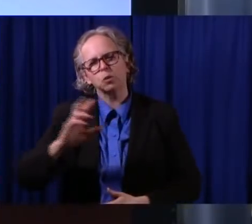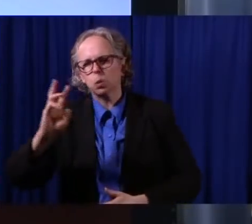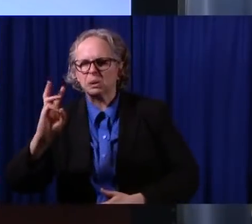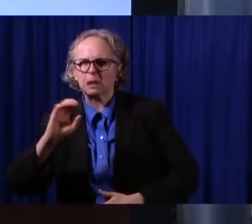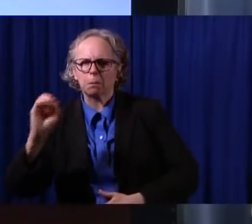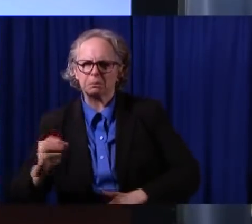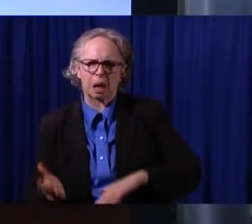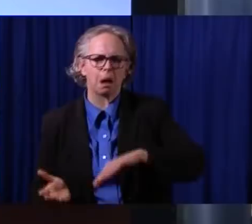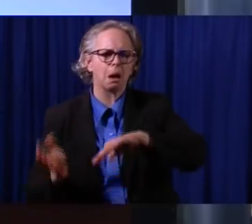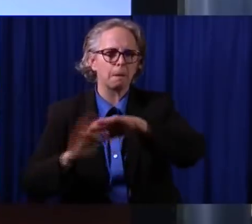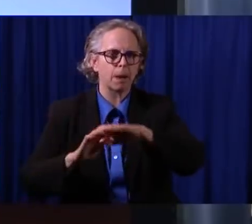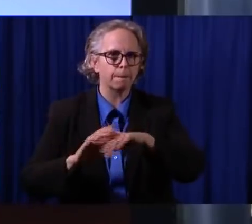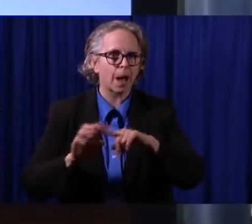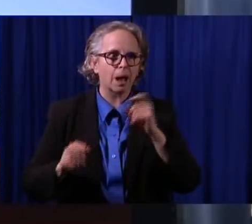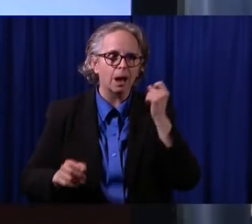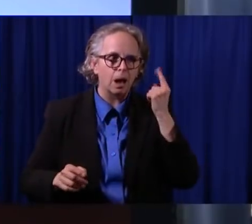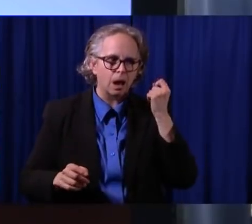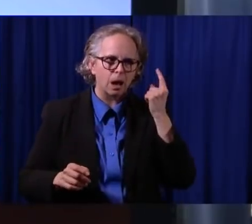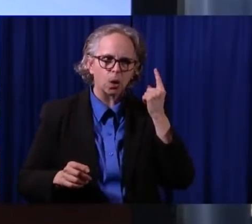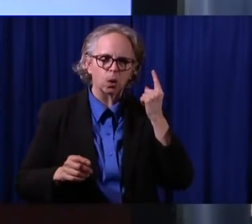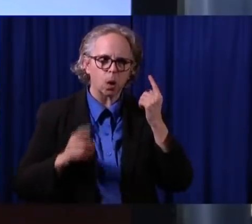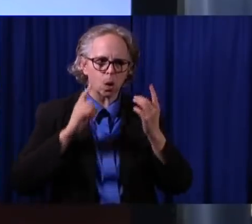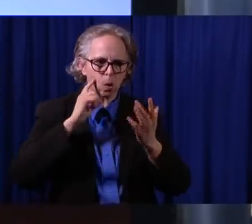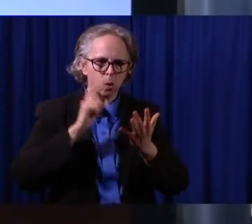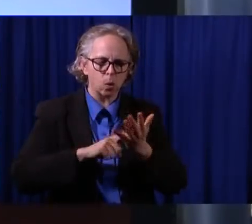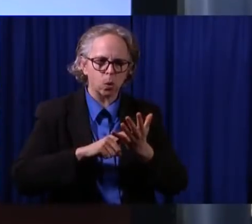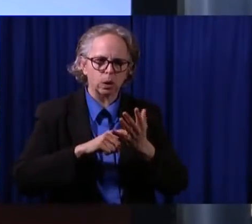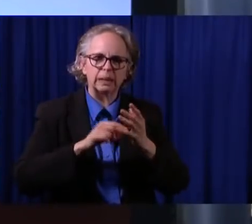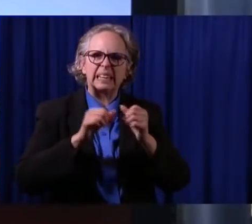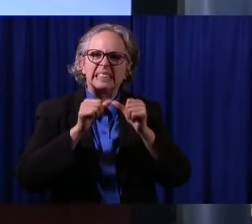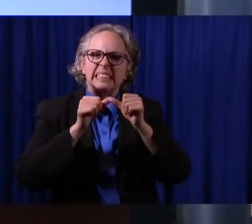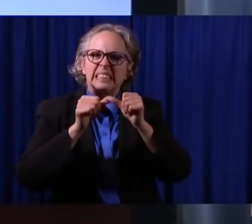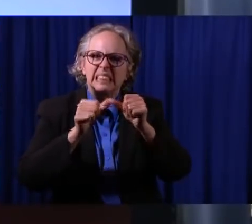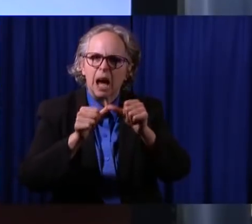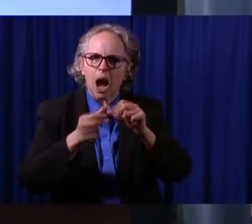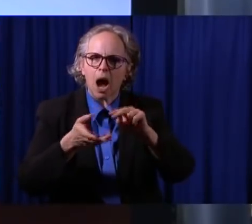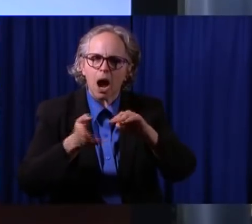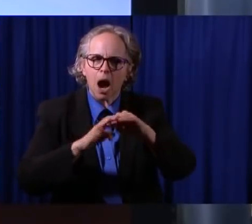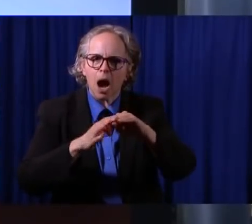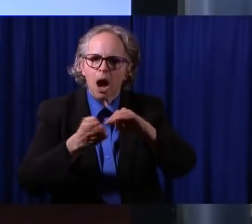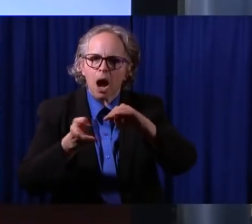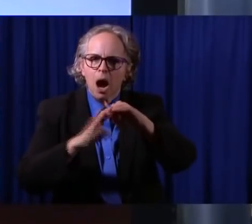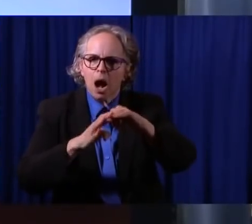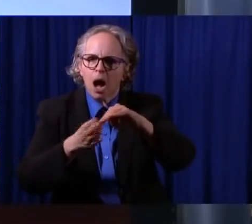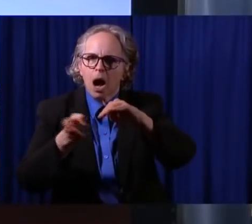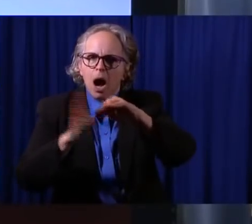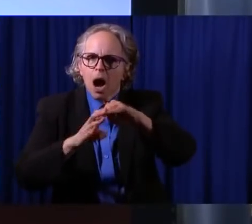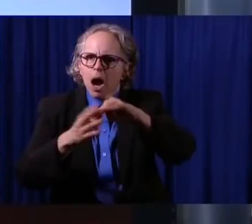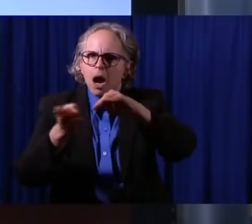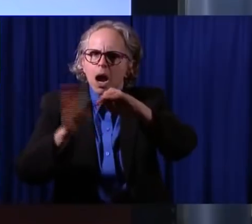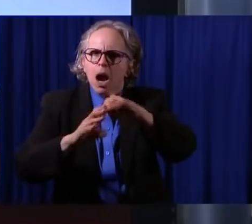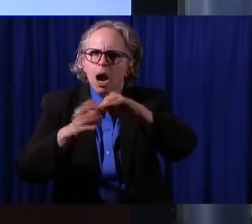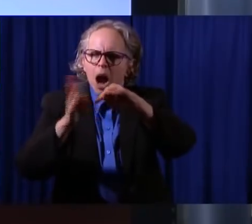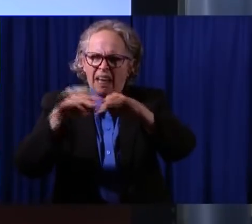TO SEE MORE POSITIVE KIDS. THAT RATE HAS BEEN GOING UP AND IT IS SOMETHING WE ARE KEEPING OUR EYE ON. IT HASN'T GONE UP DRAMATICALLY,